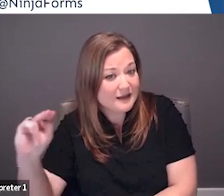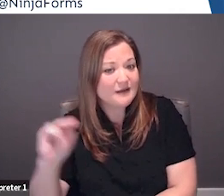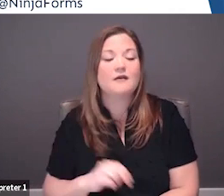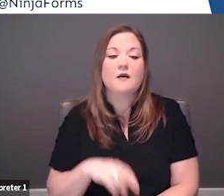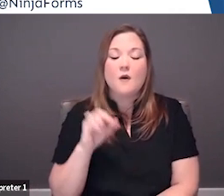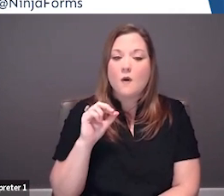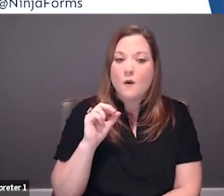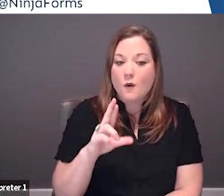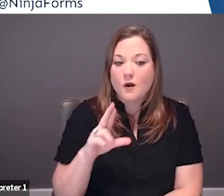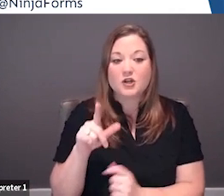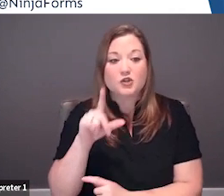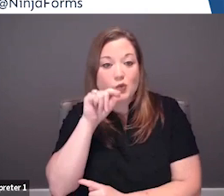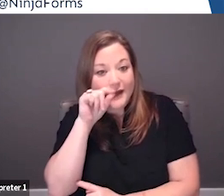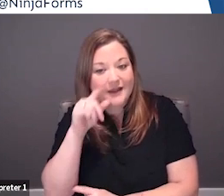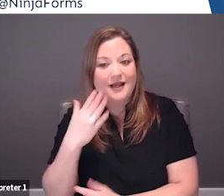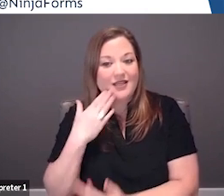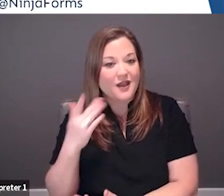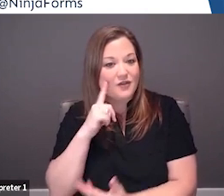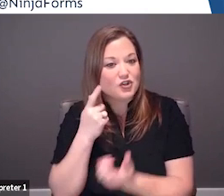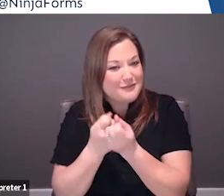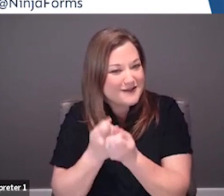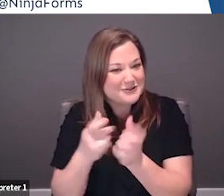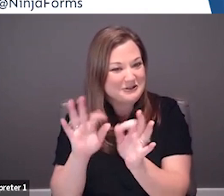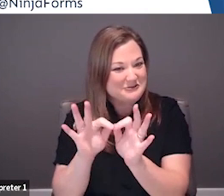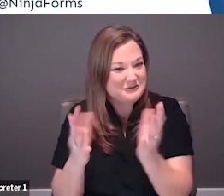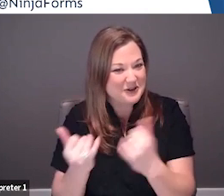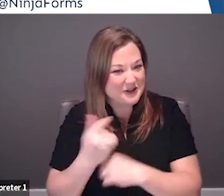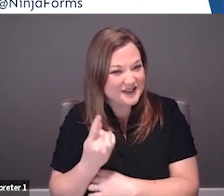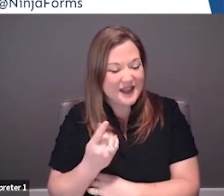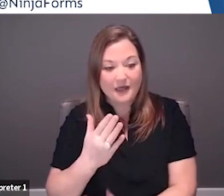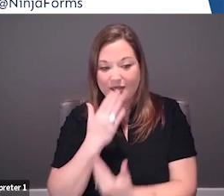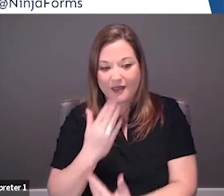the interpretation today. You can find them on X @ninjaforms.